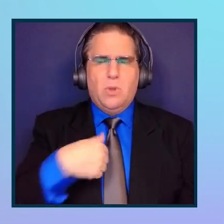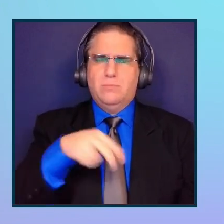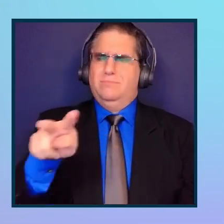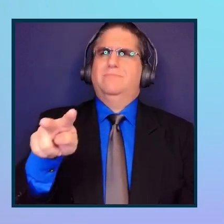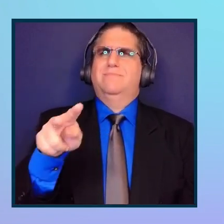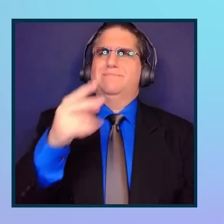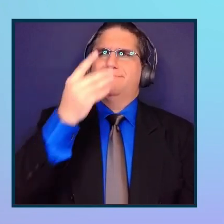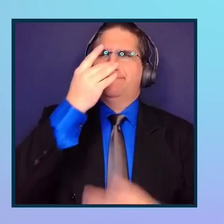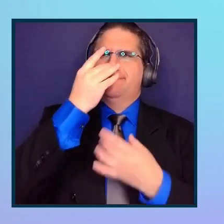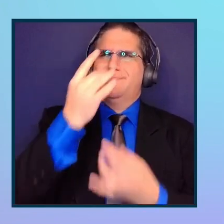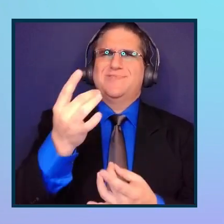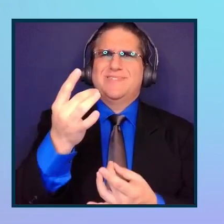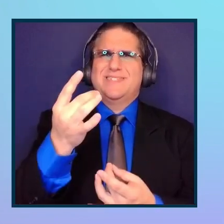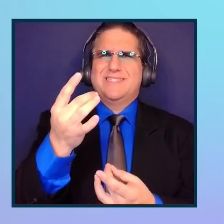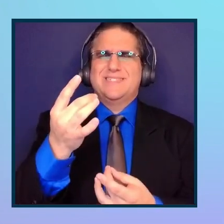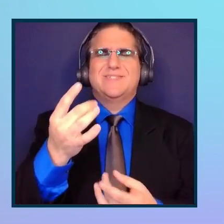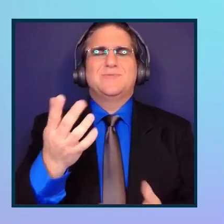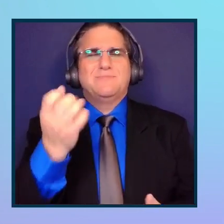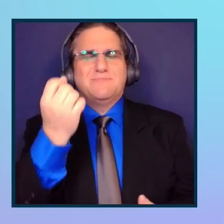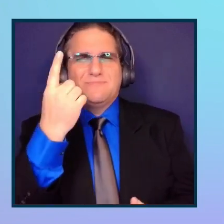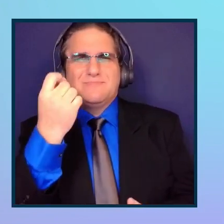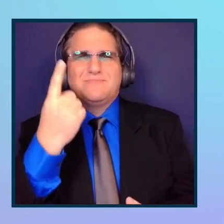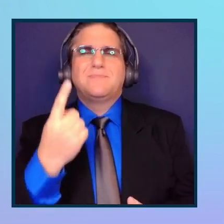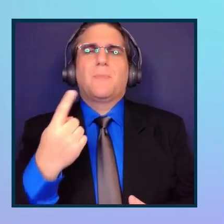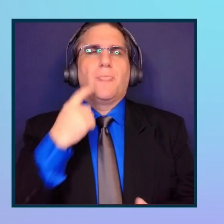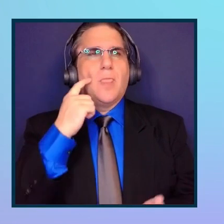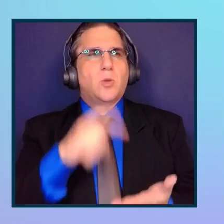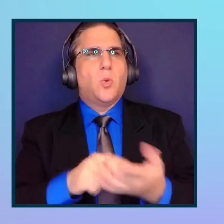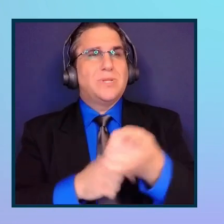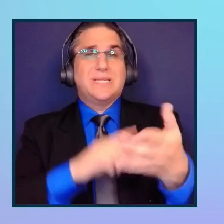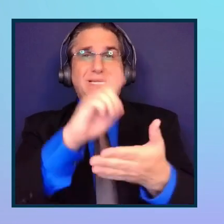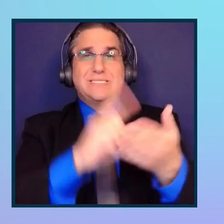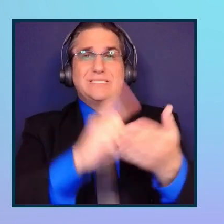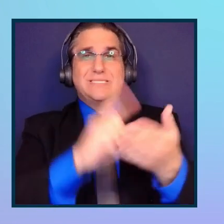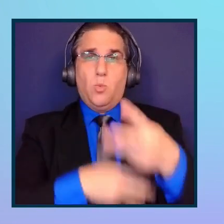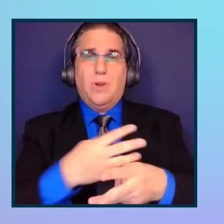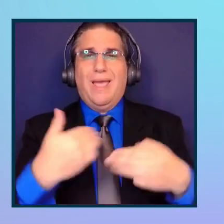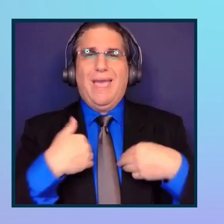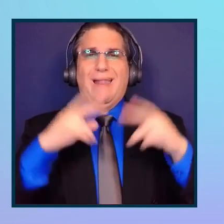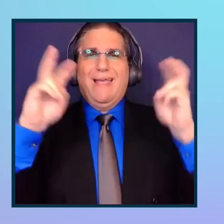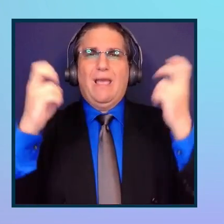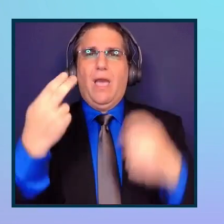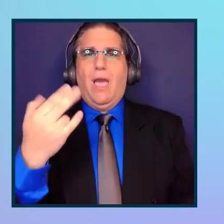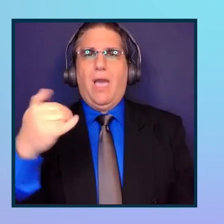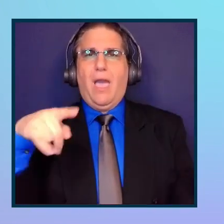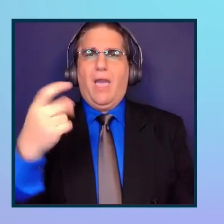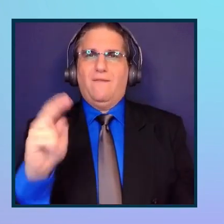that I now call hyphen status was also playing out in design and the way that the NCAA intended it is,